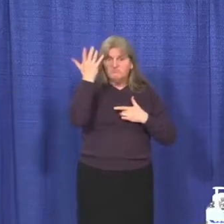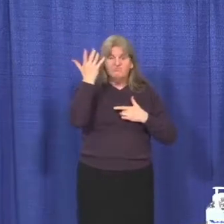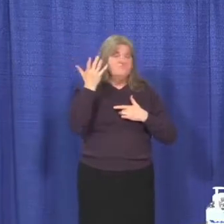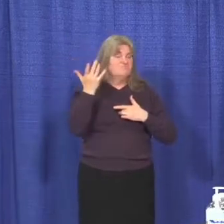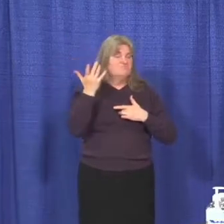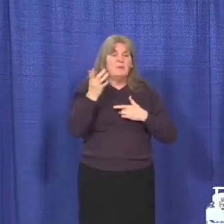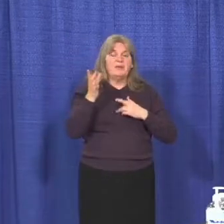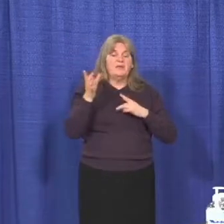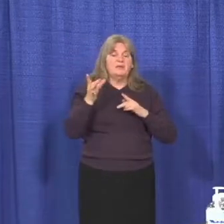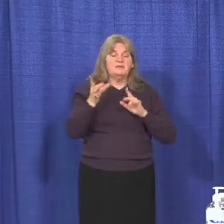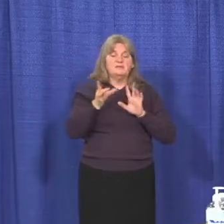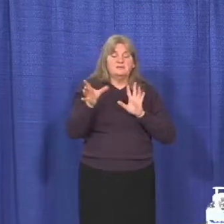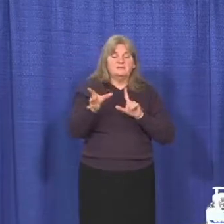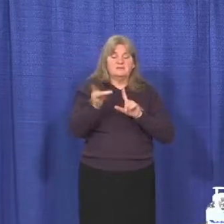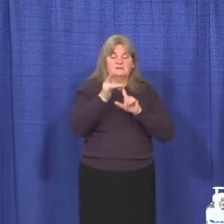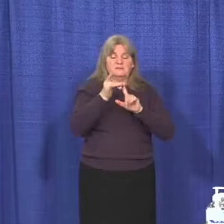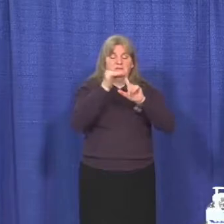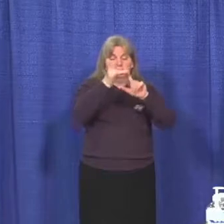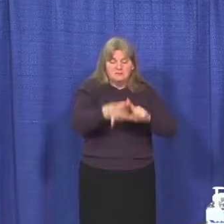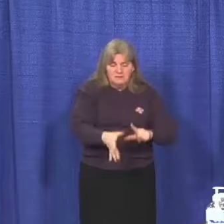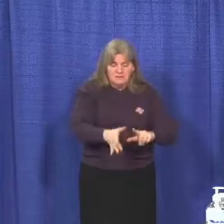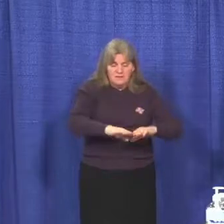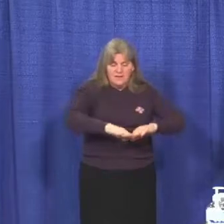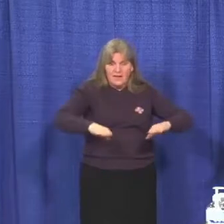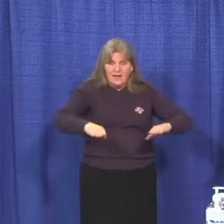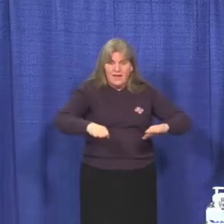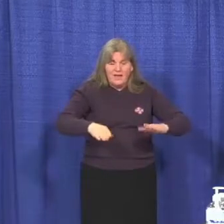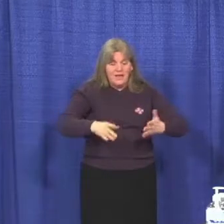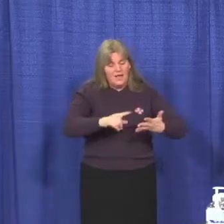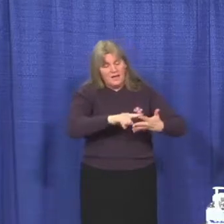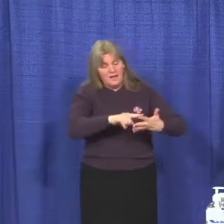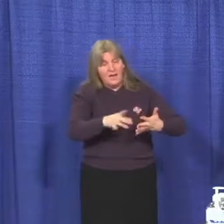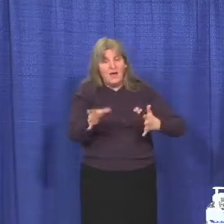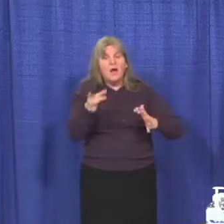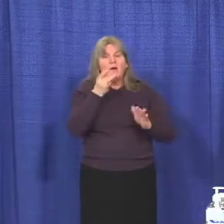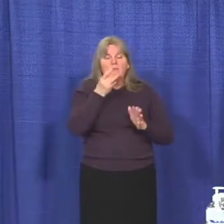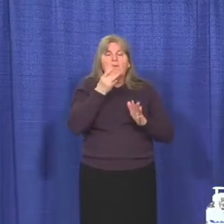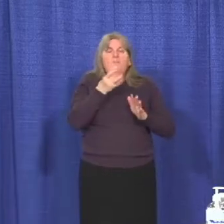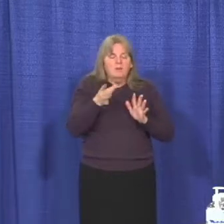dried droplets, and carried on the hands.